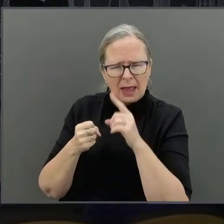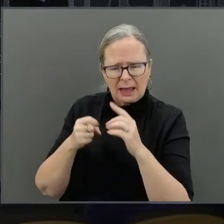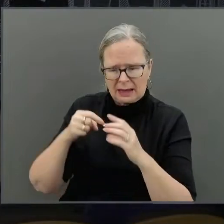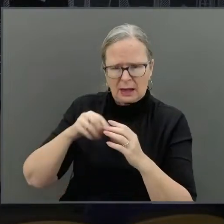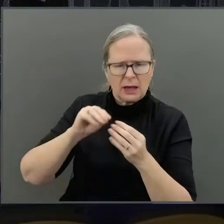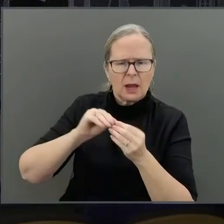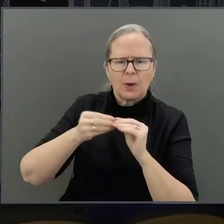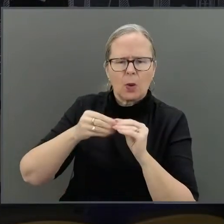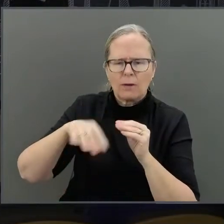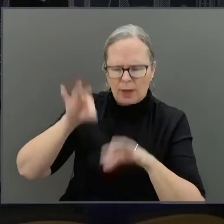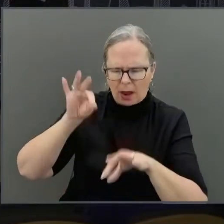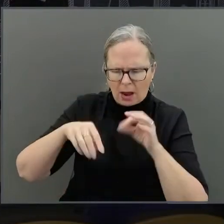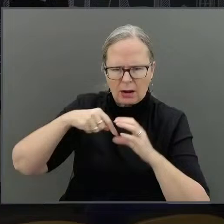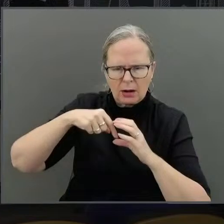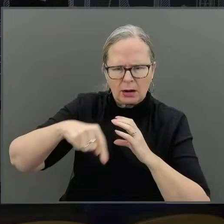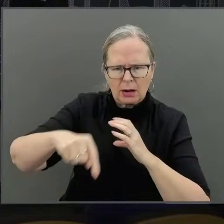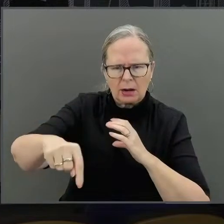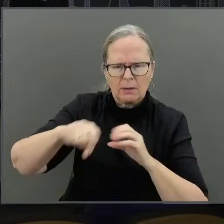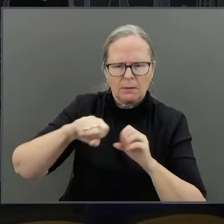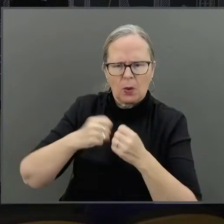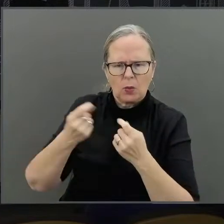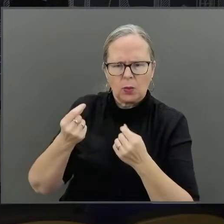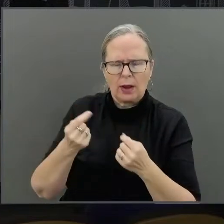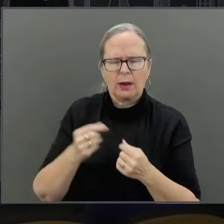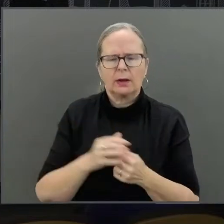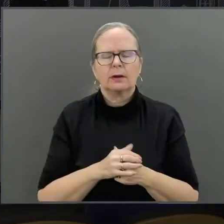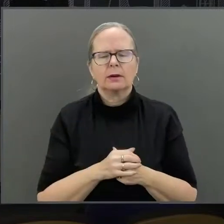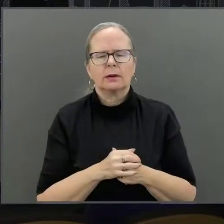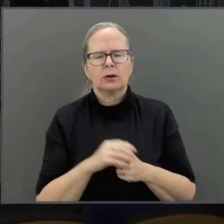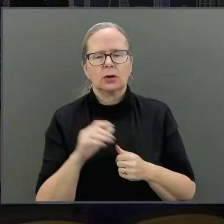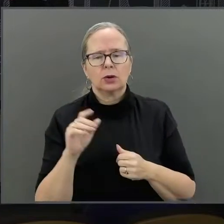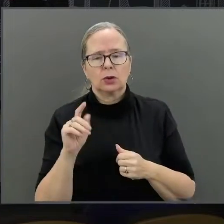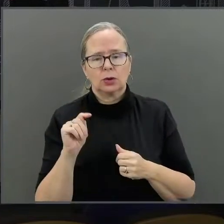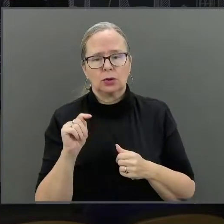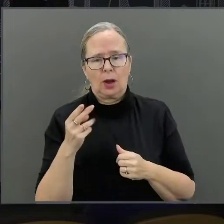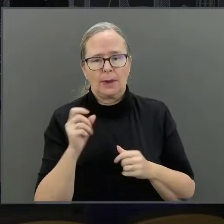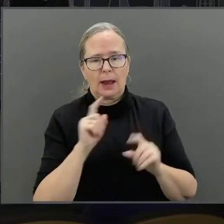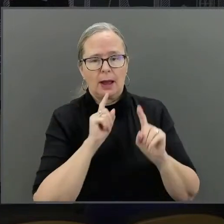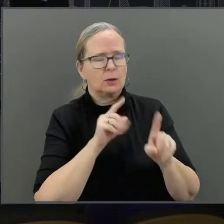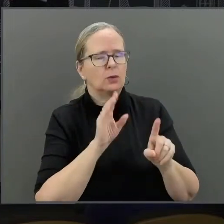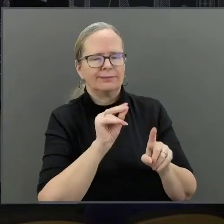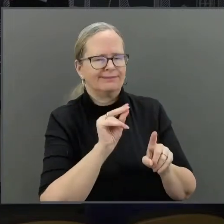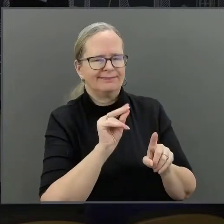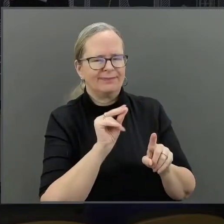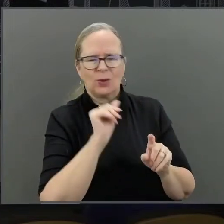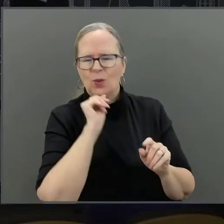the feeder May was prior to this break why how can the public trust you that the 98% of the